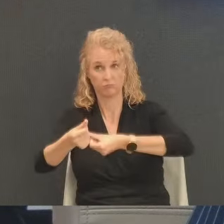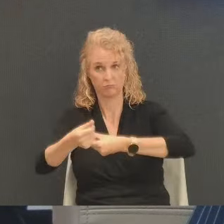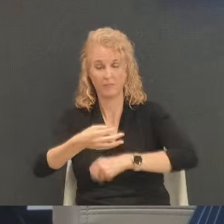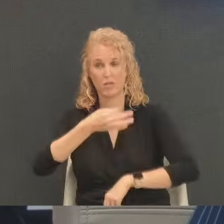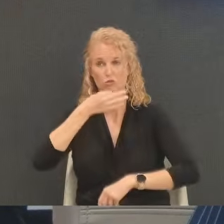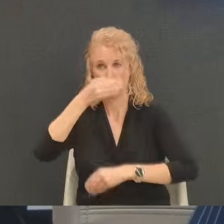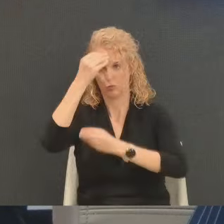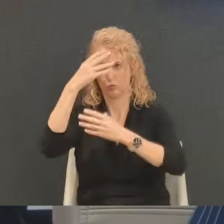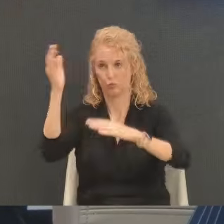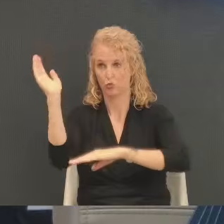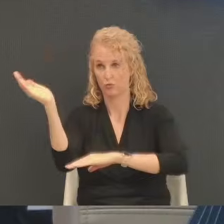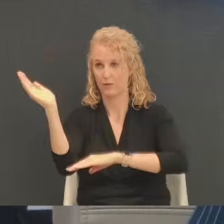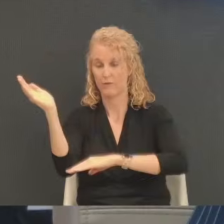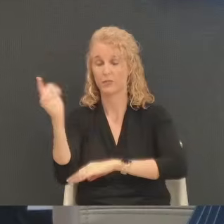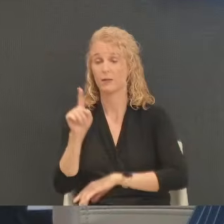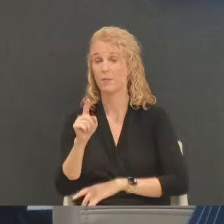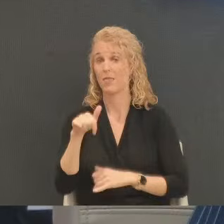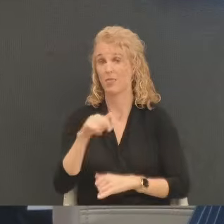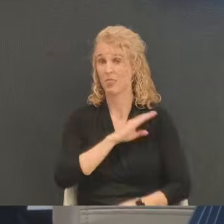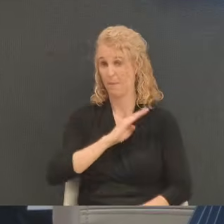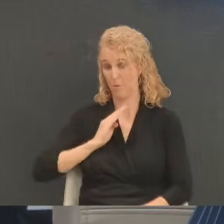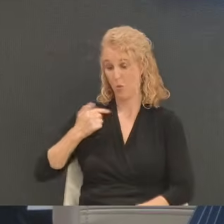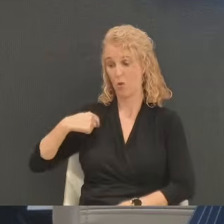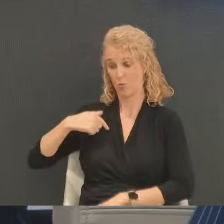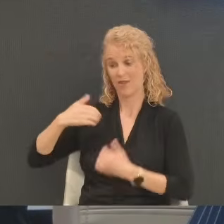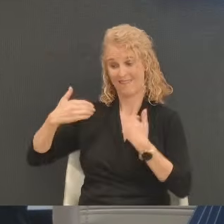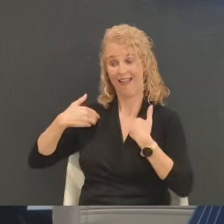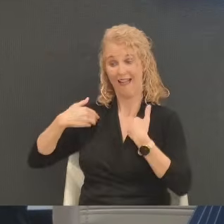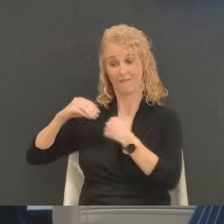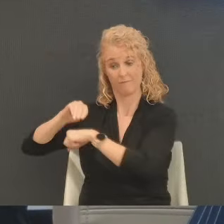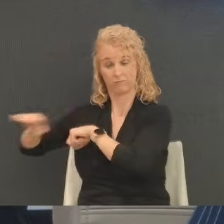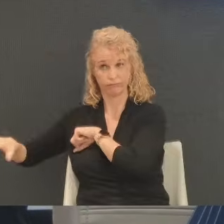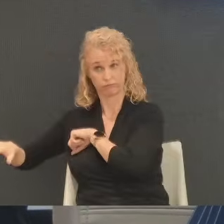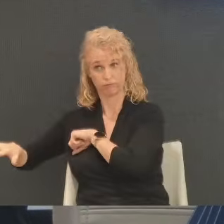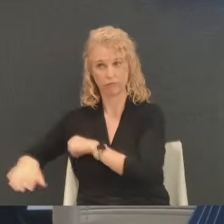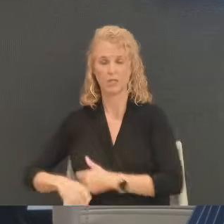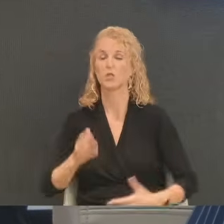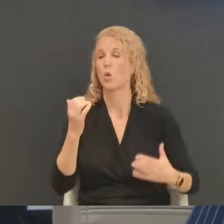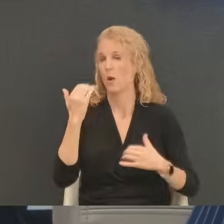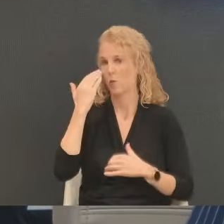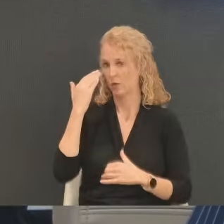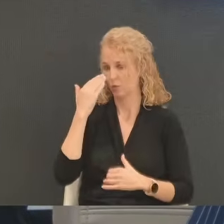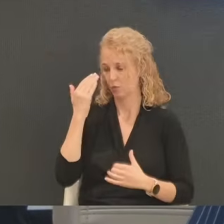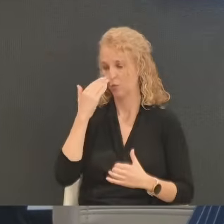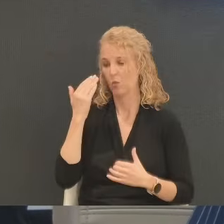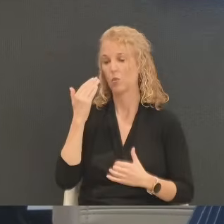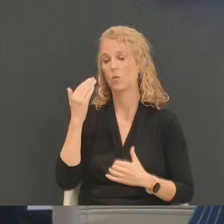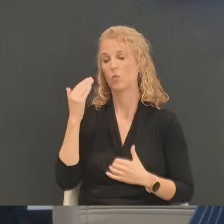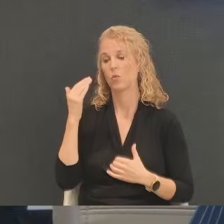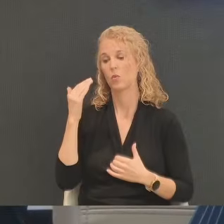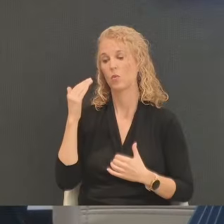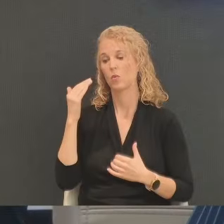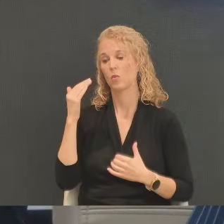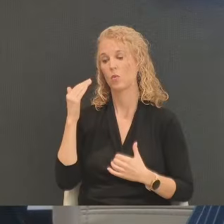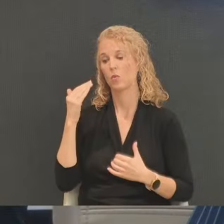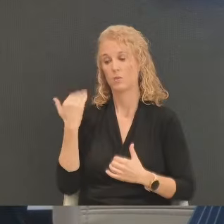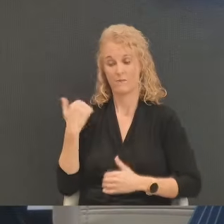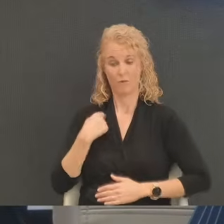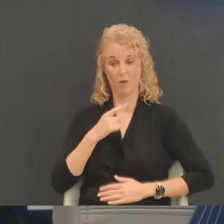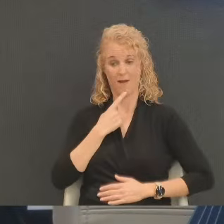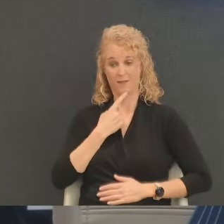but this board has some input. So that's what I wanted to make sure I said, Madam President, I